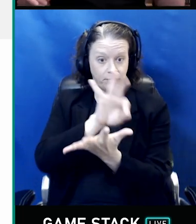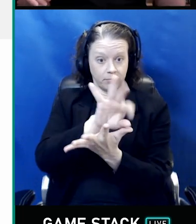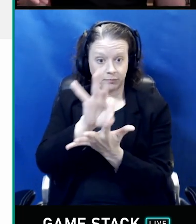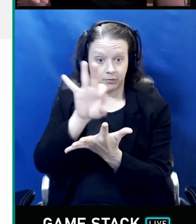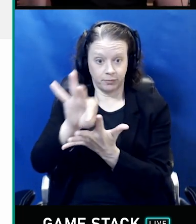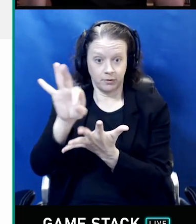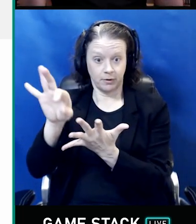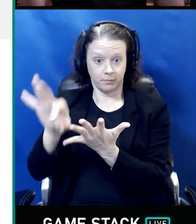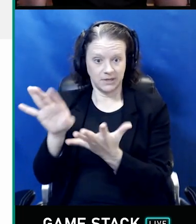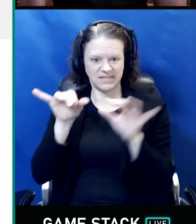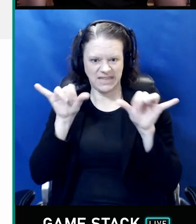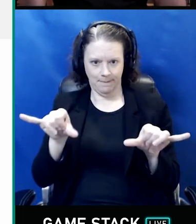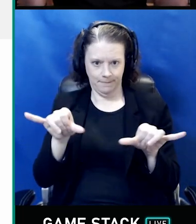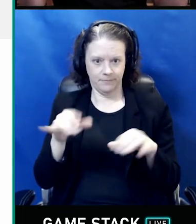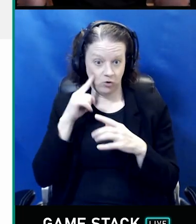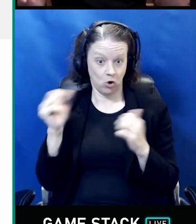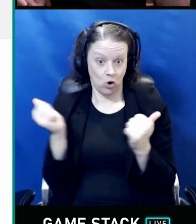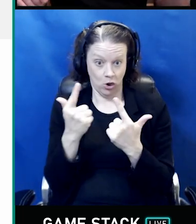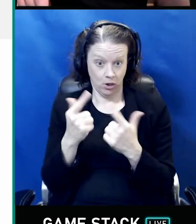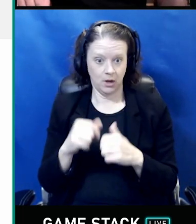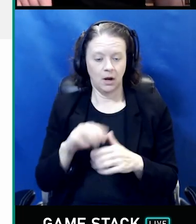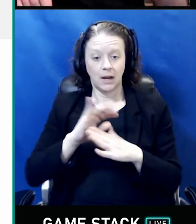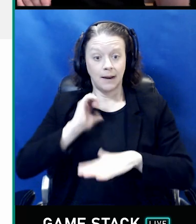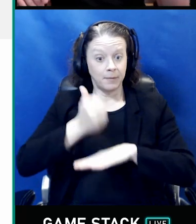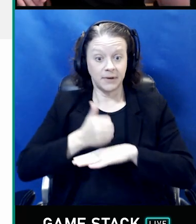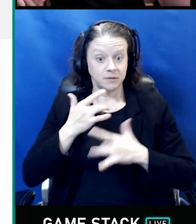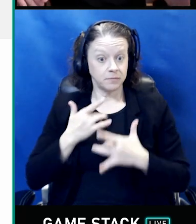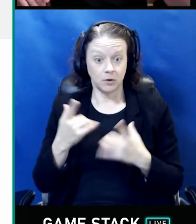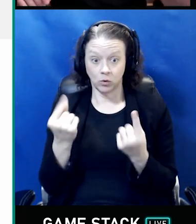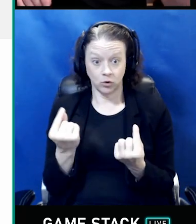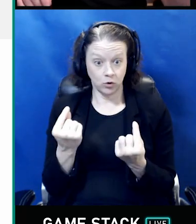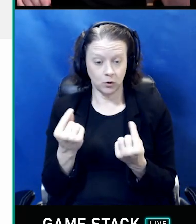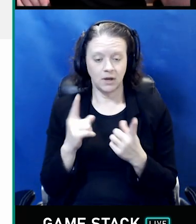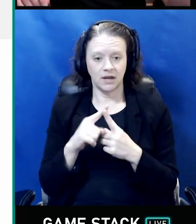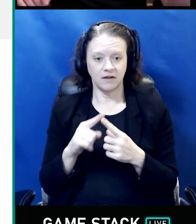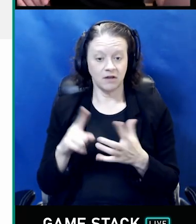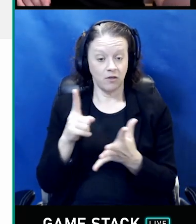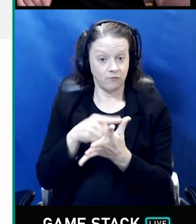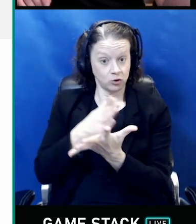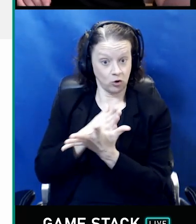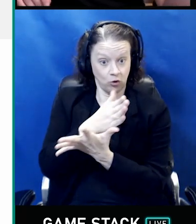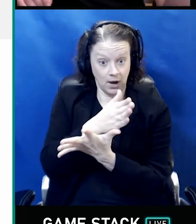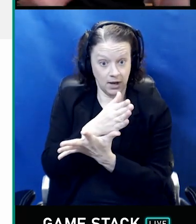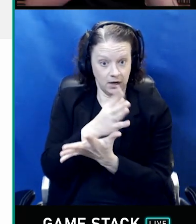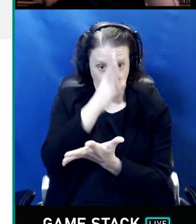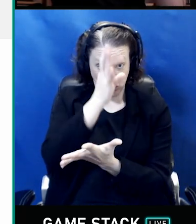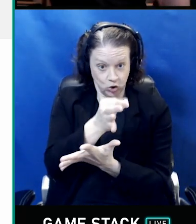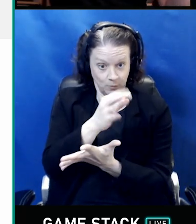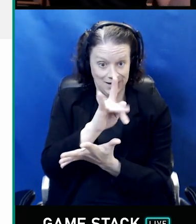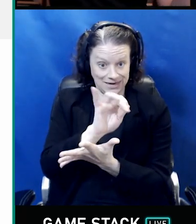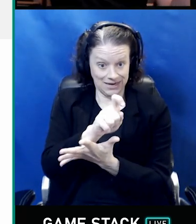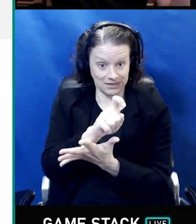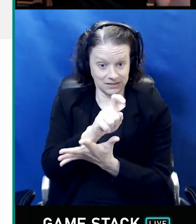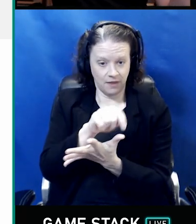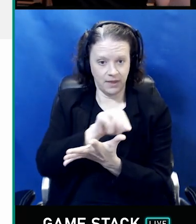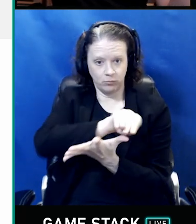If so what an implementation very well might do? It just take the first thread, determine what the index is and splat that across the entire wave,